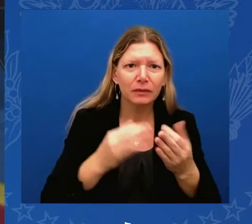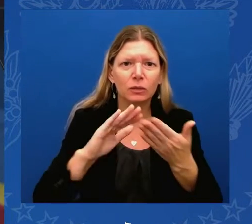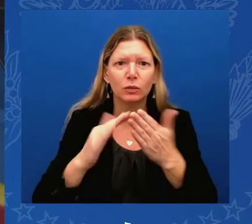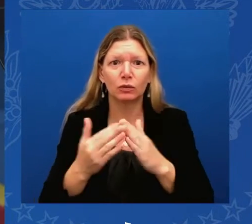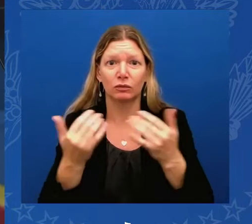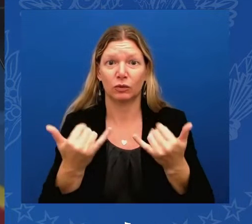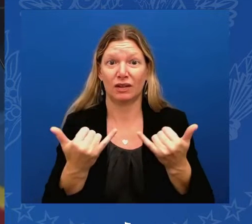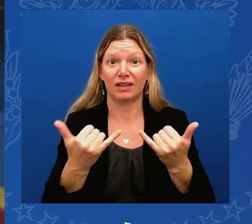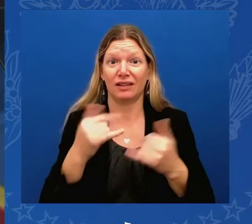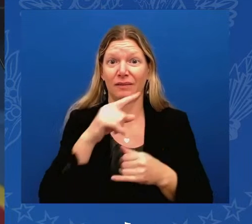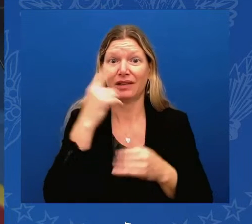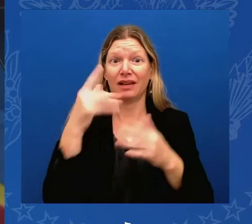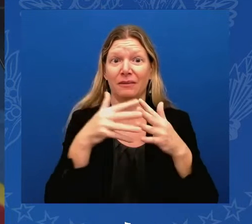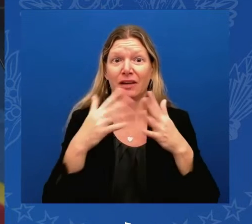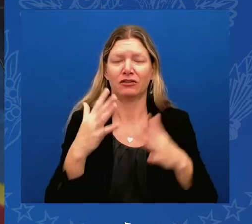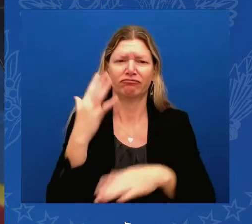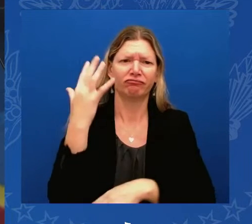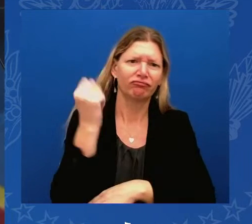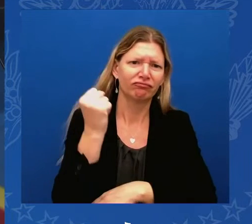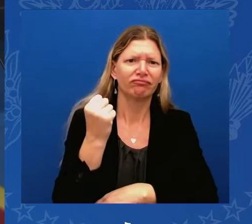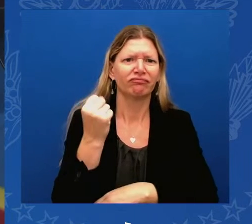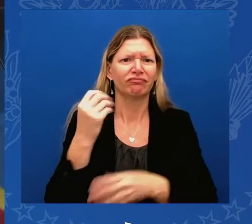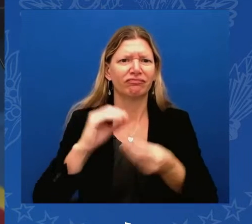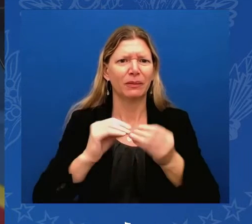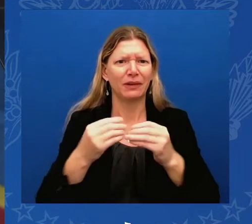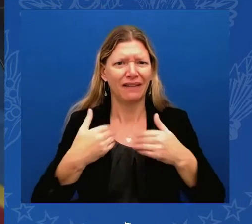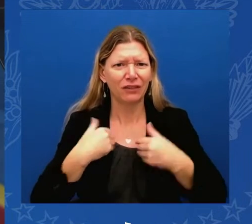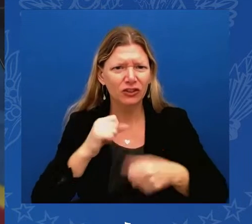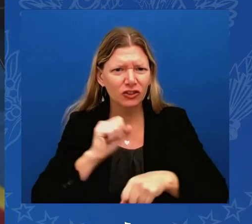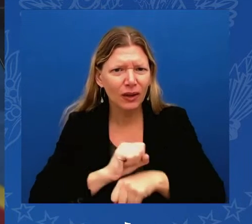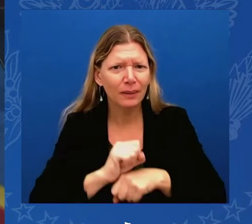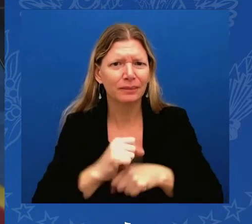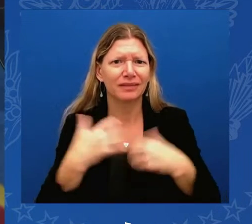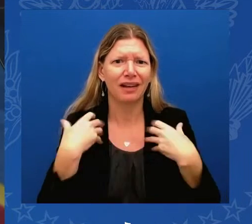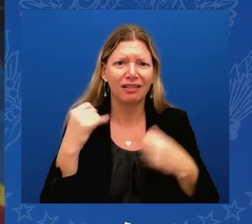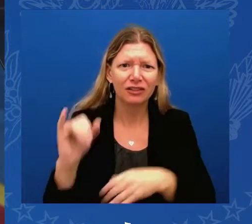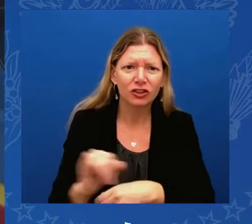call to a community free of gun violence and a planet free of climate crisis